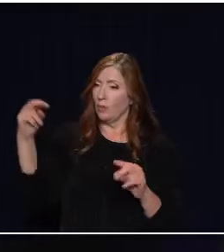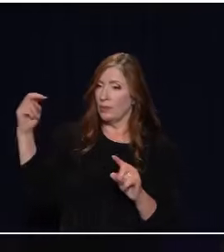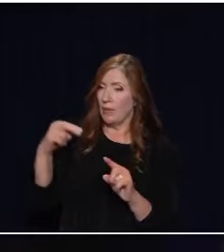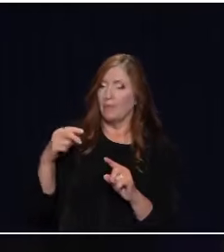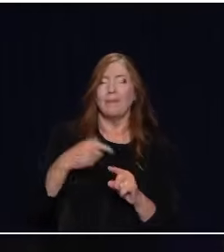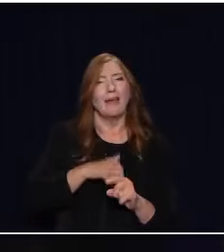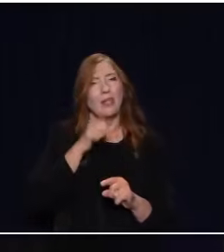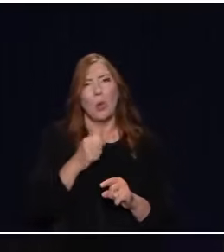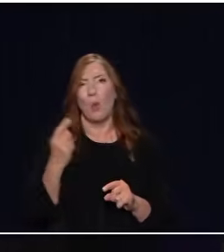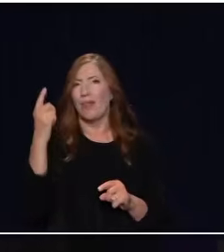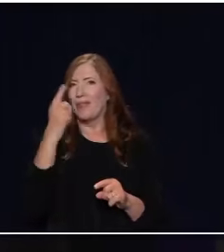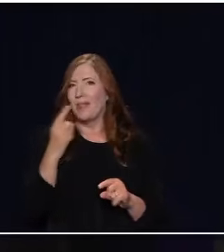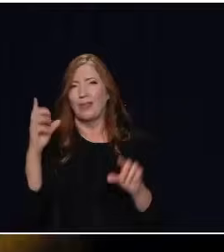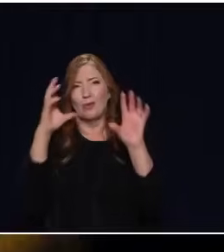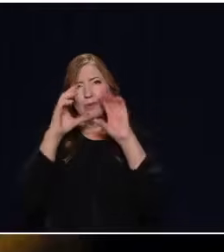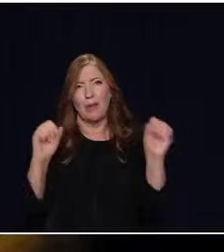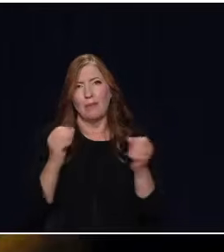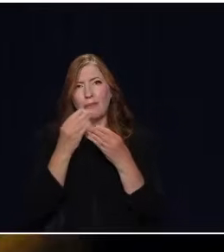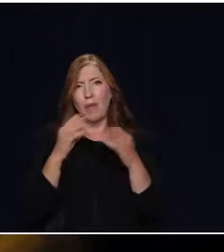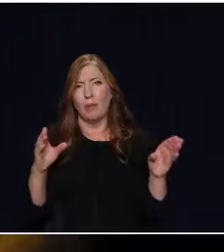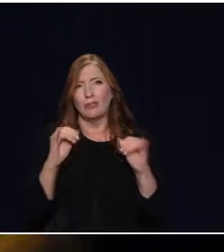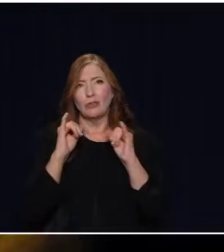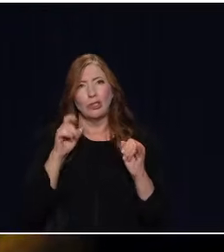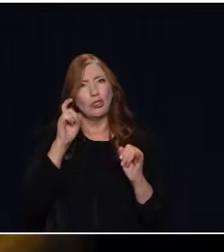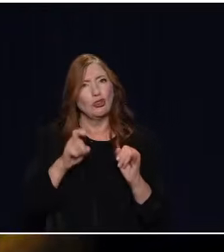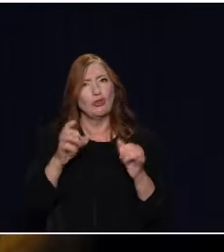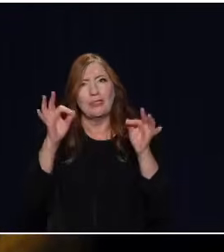NEED WITHIN THE CLASSROOM.